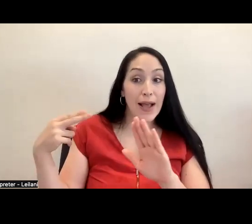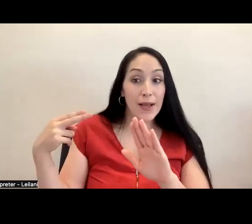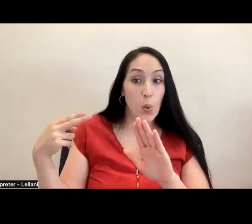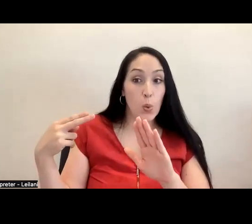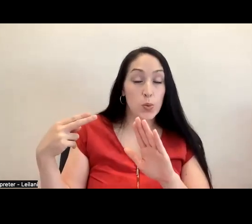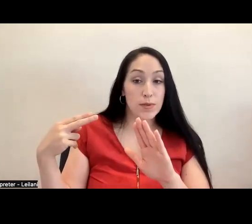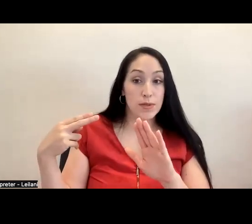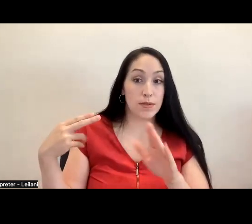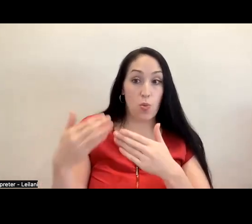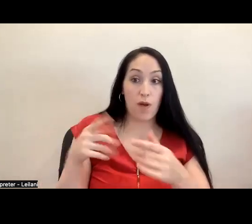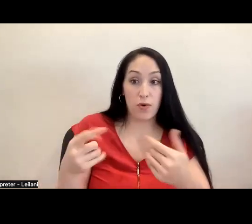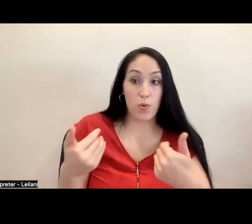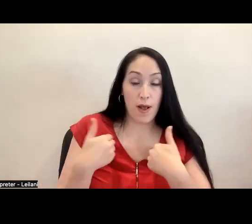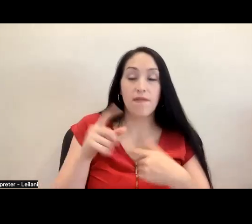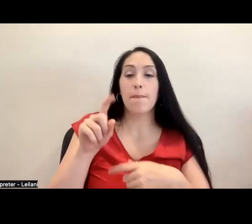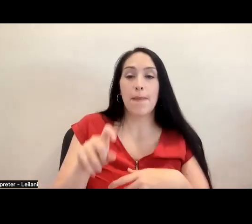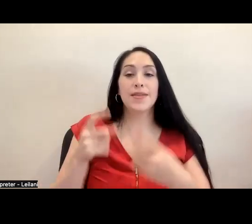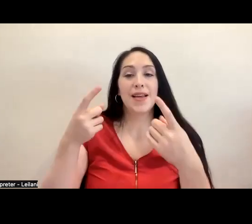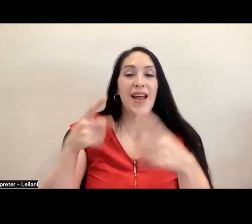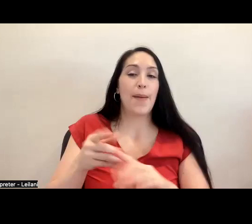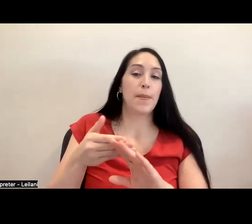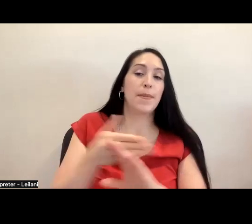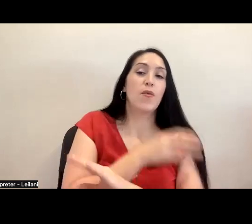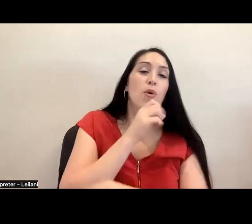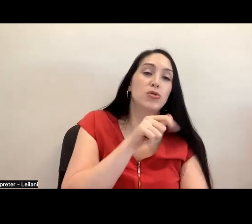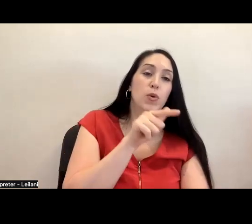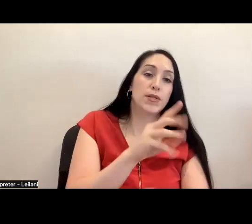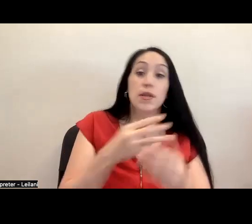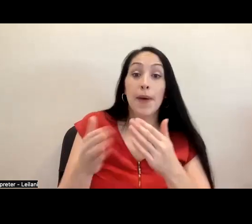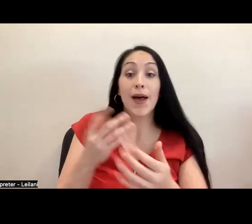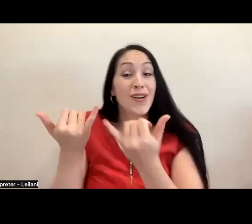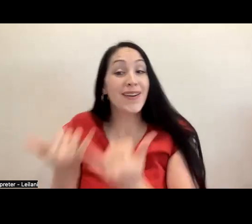the most likely they're gonna call. 11:56:27 And so that's important to me.